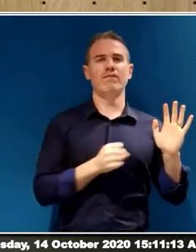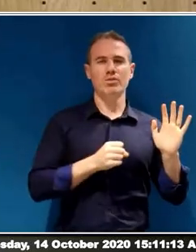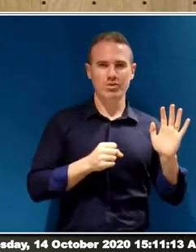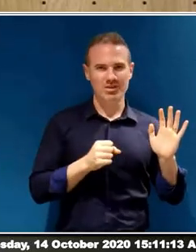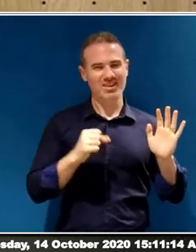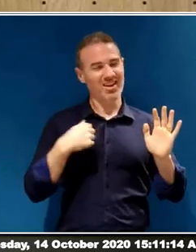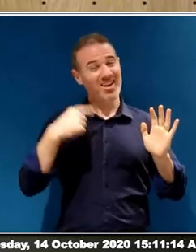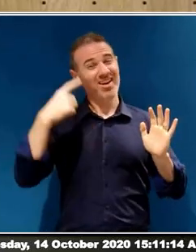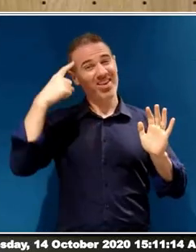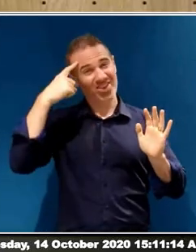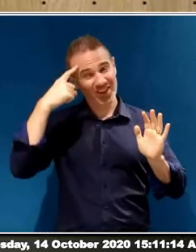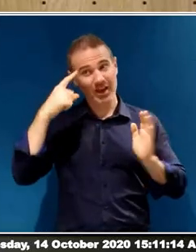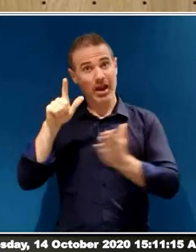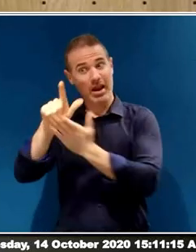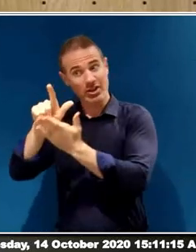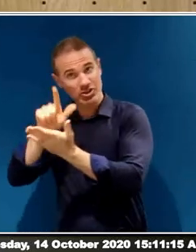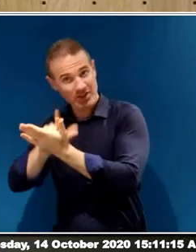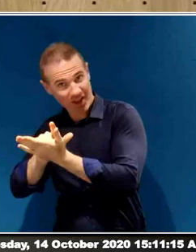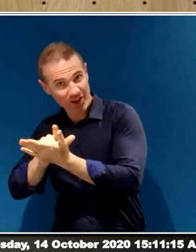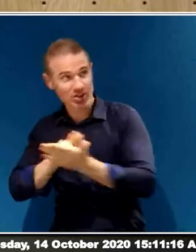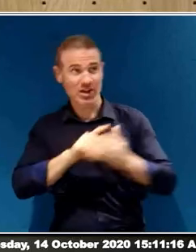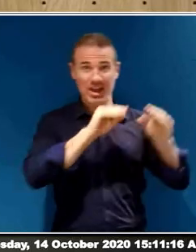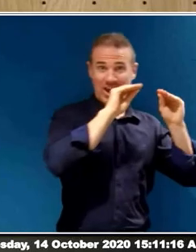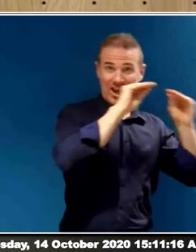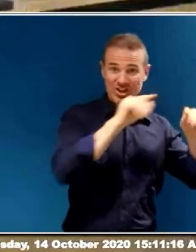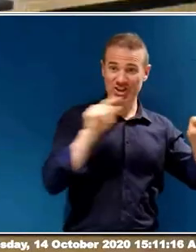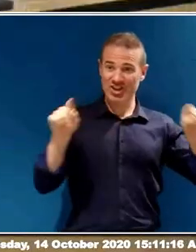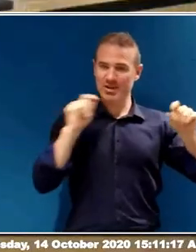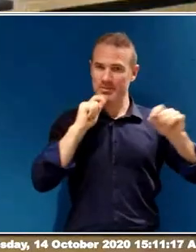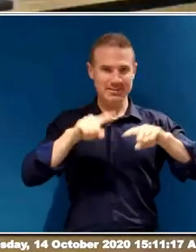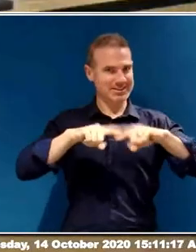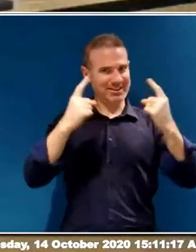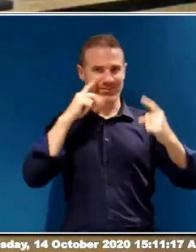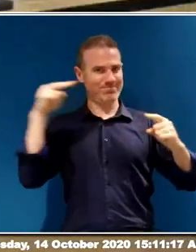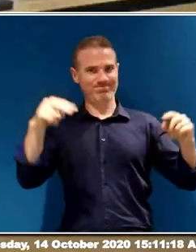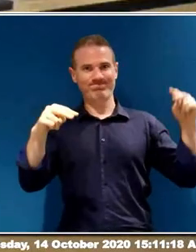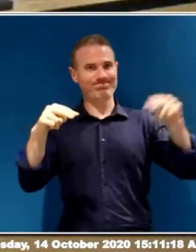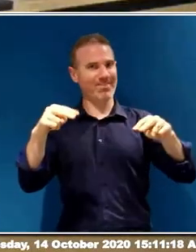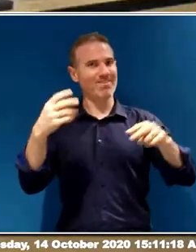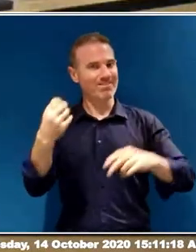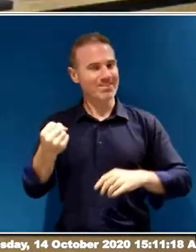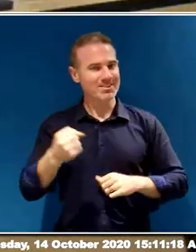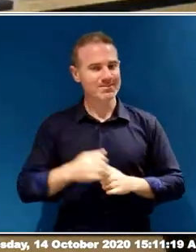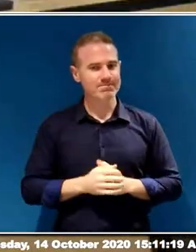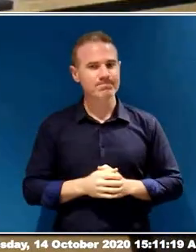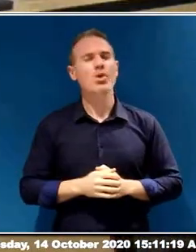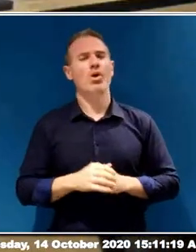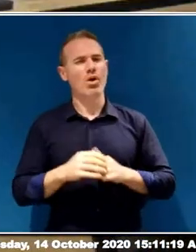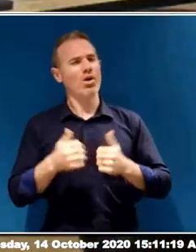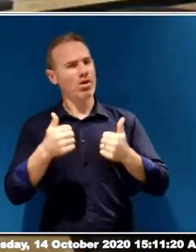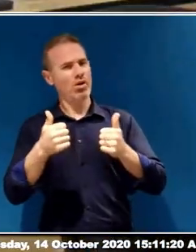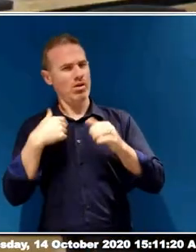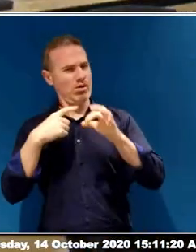And so can I just stop there for just a moment. You don't come to the Commission professing to speak